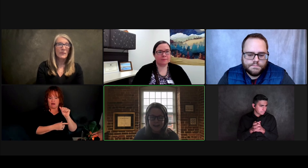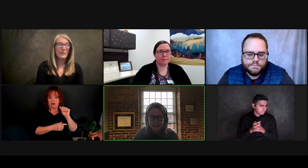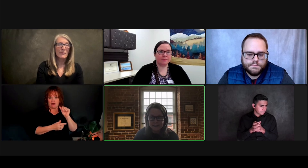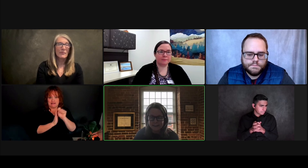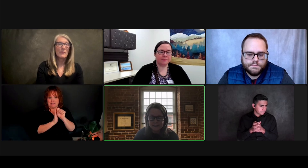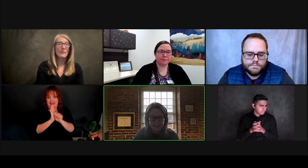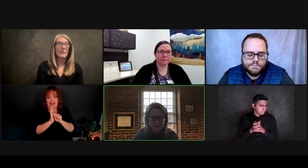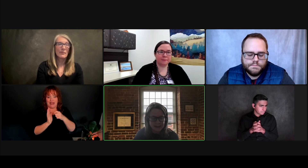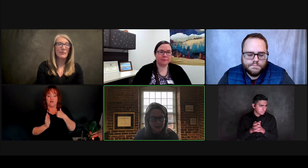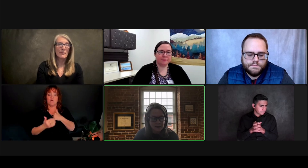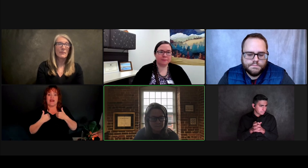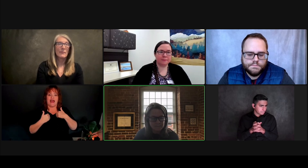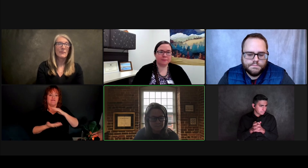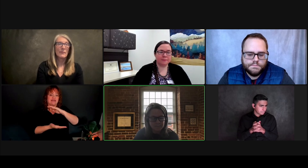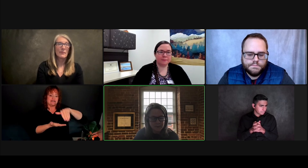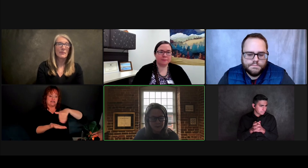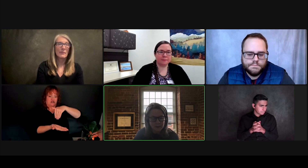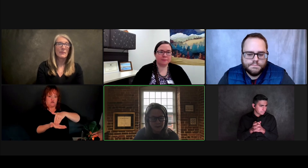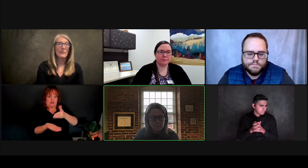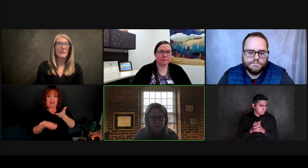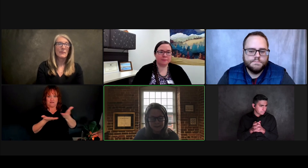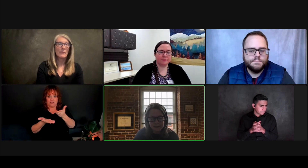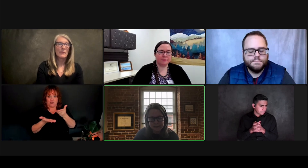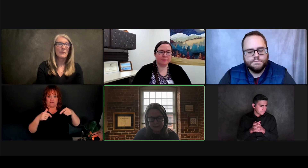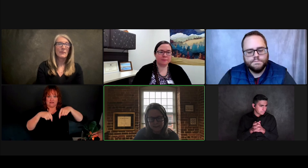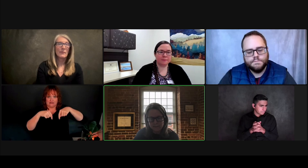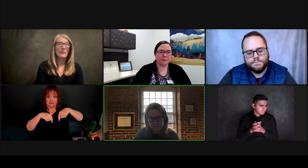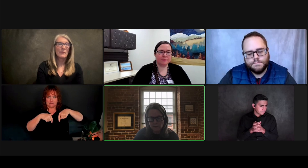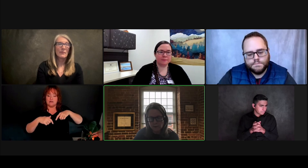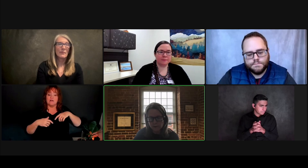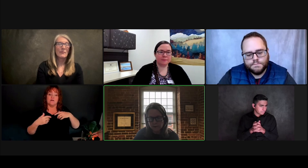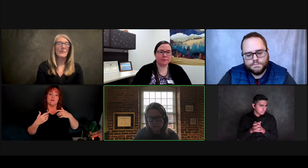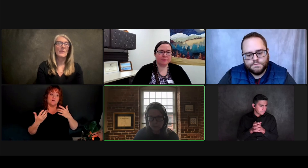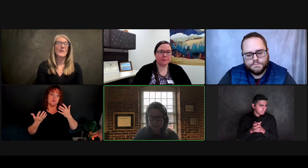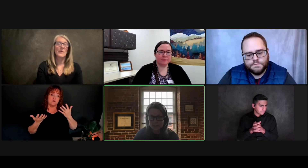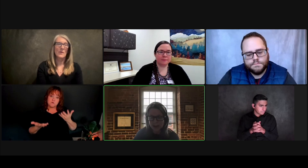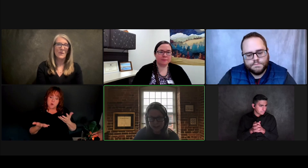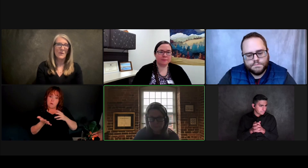And the ability for Georgia Tech,